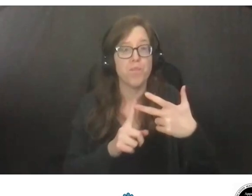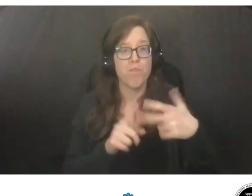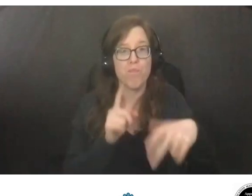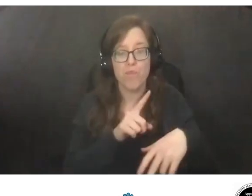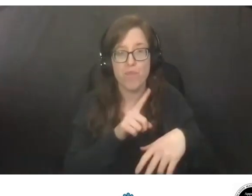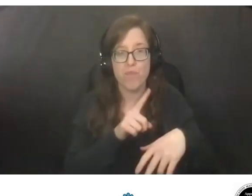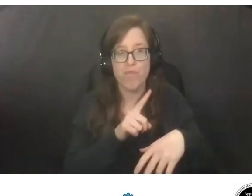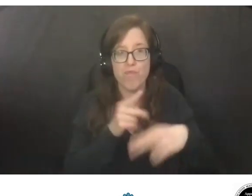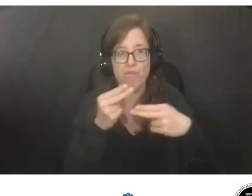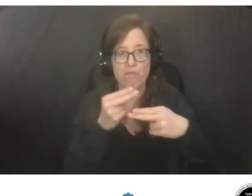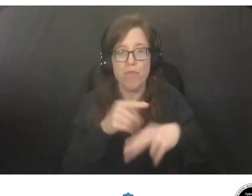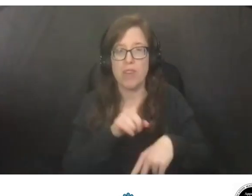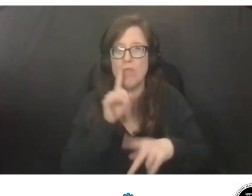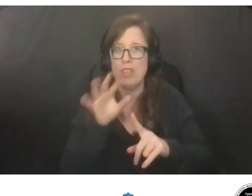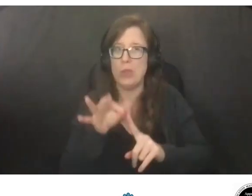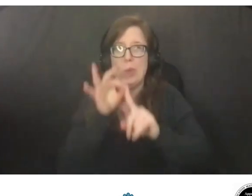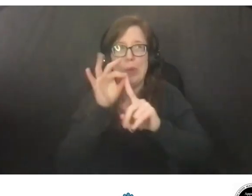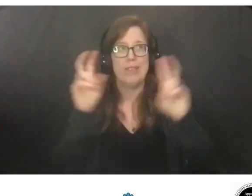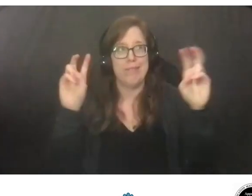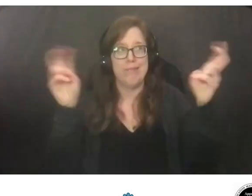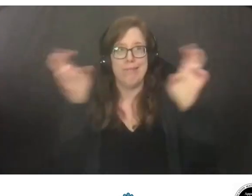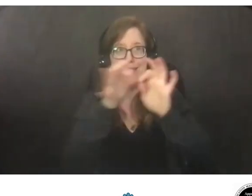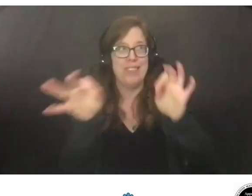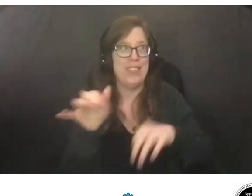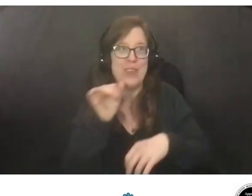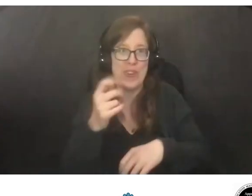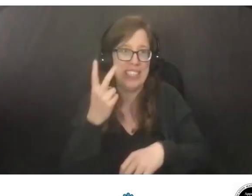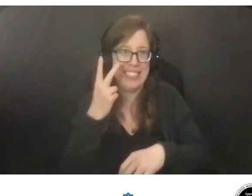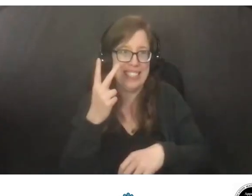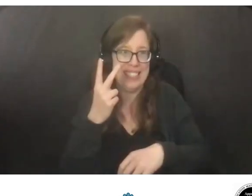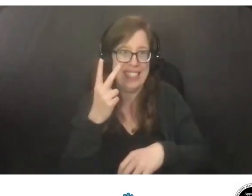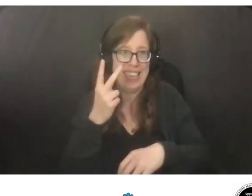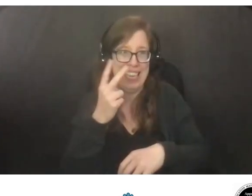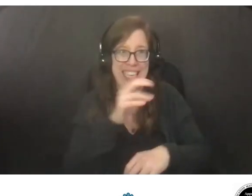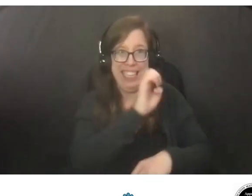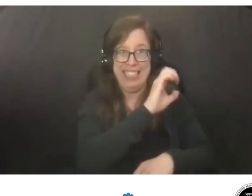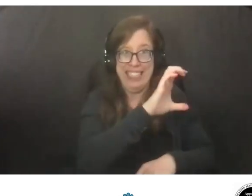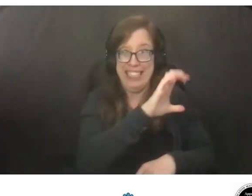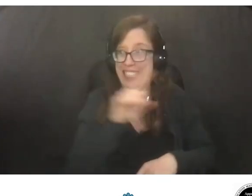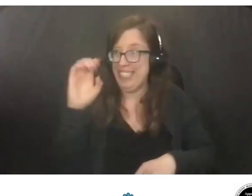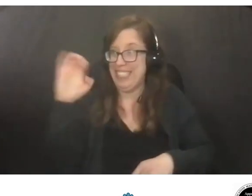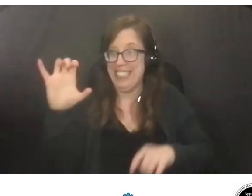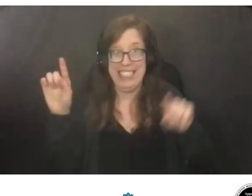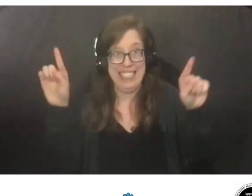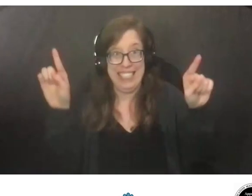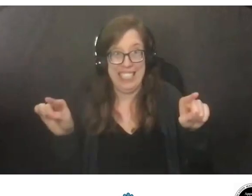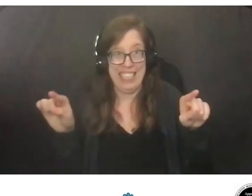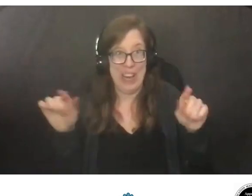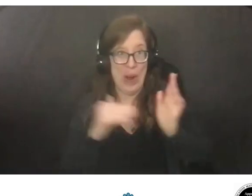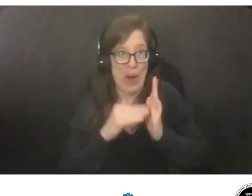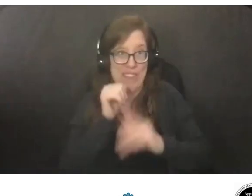This is a pretty unique header. We don't see this in either of the other ECCs that we talked about.